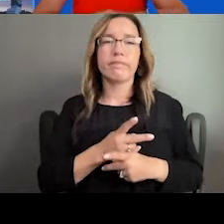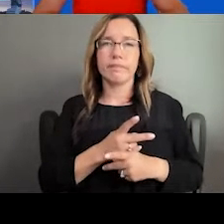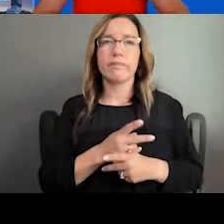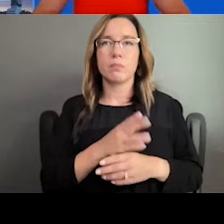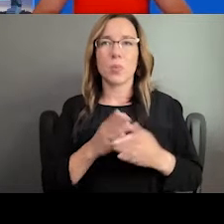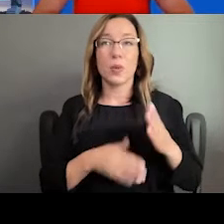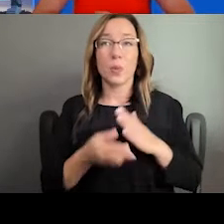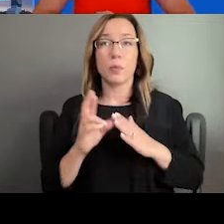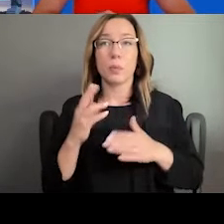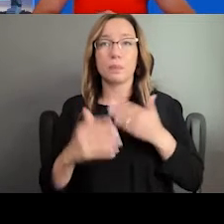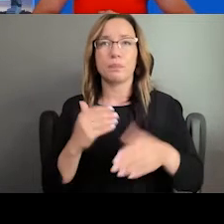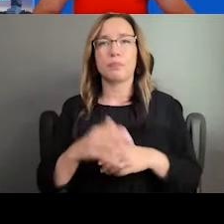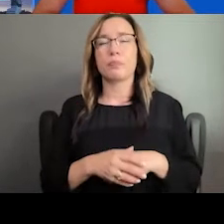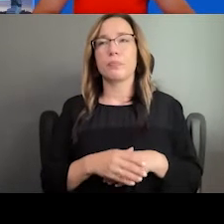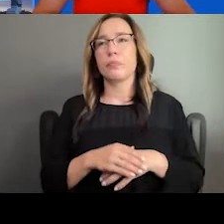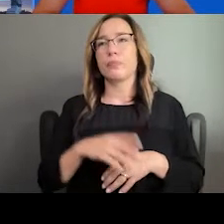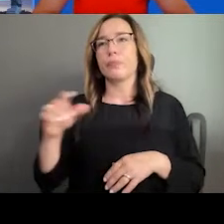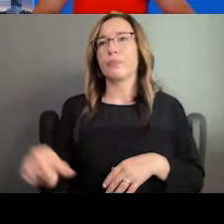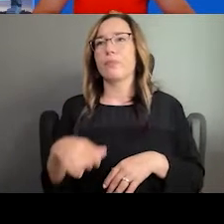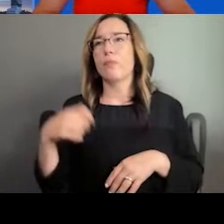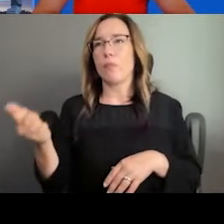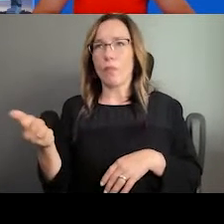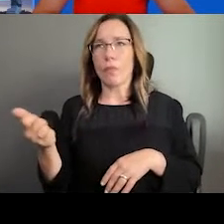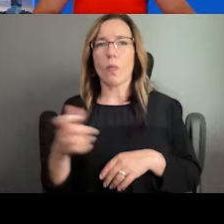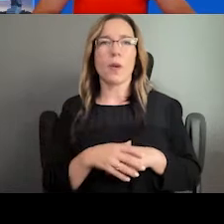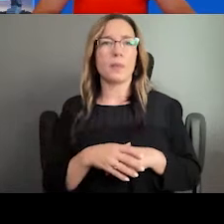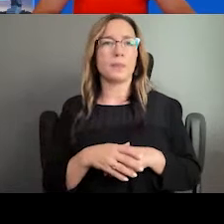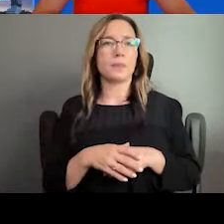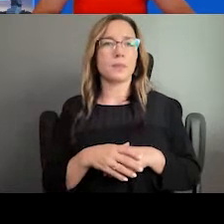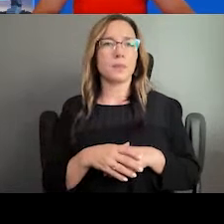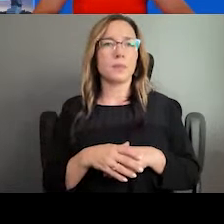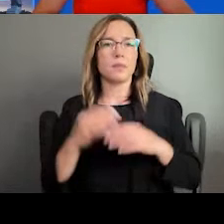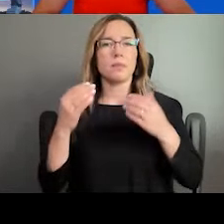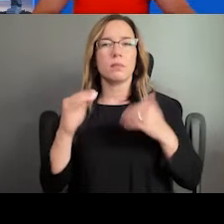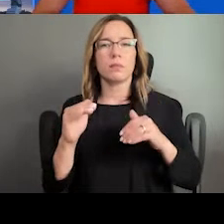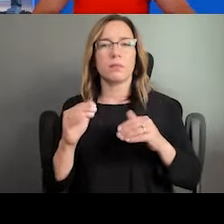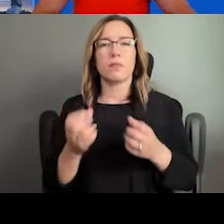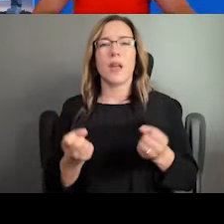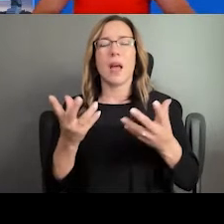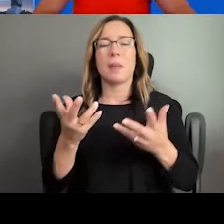Another example, limits on number of proposals per PI.